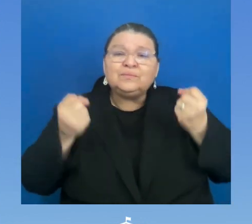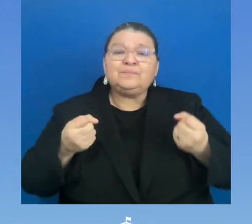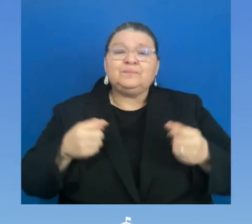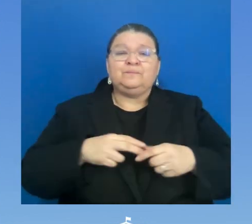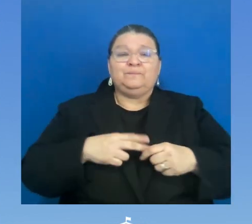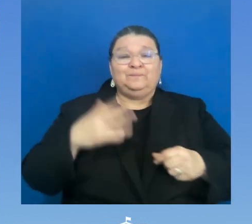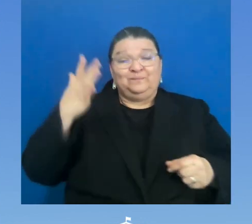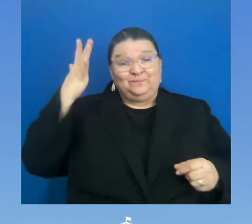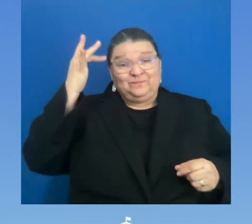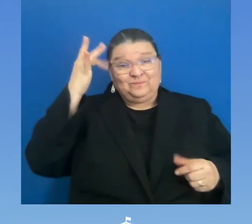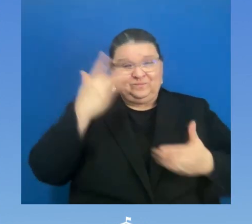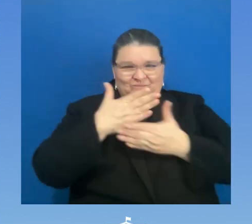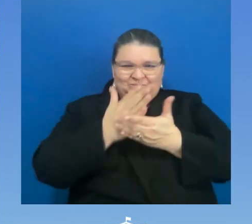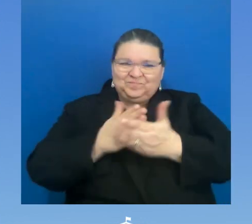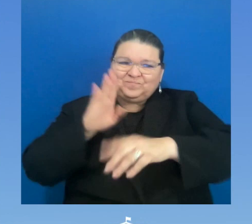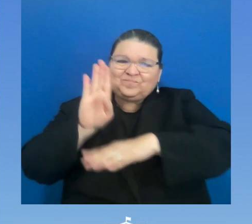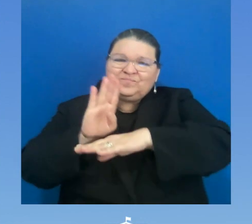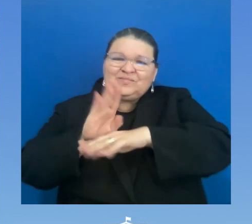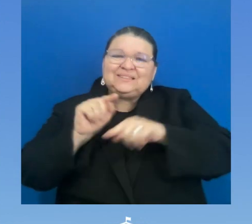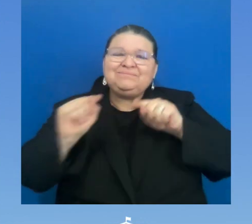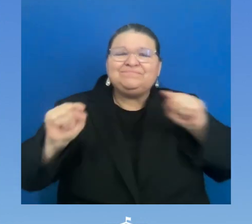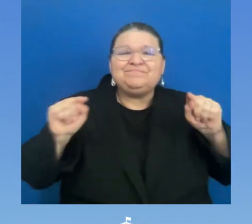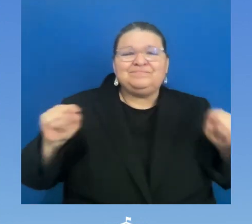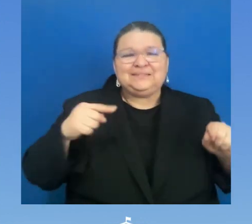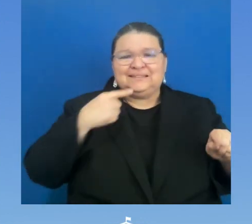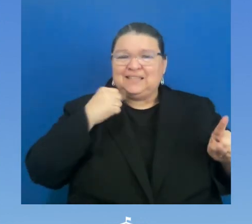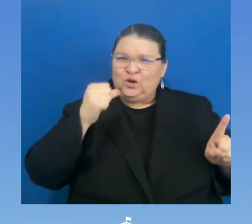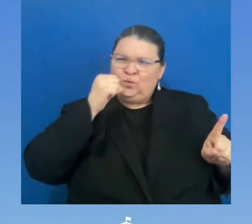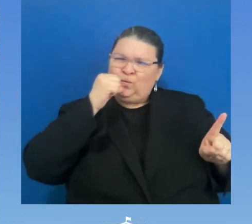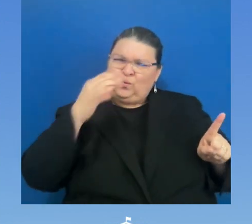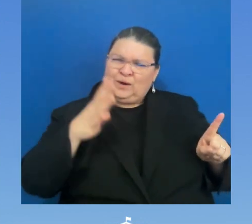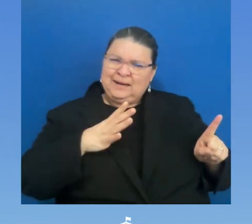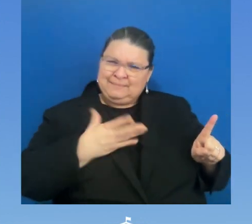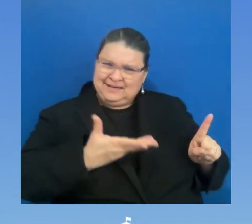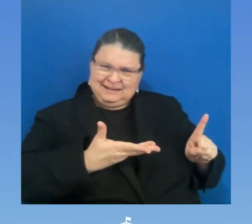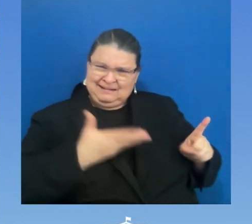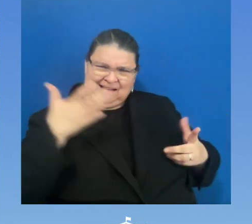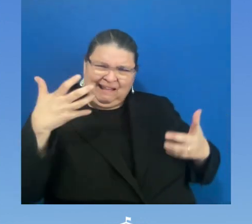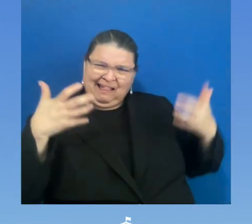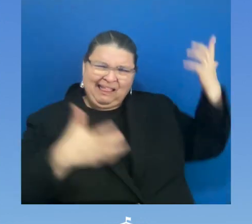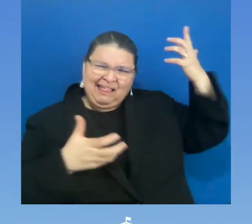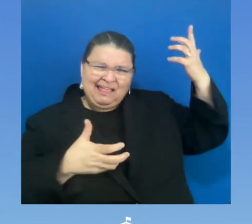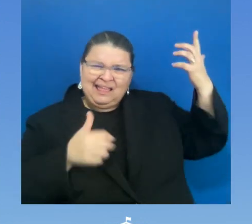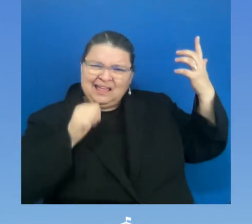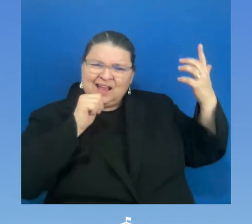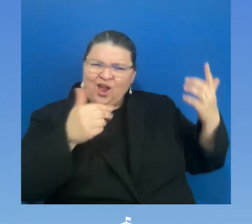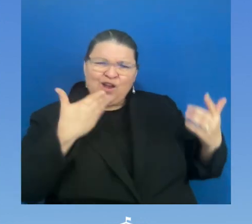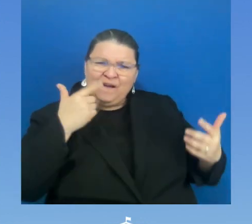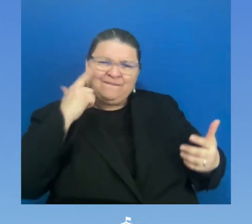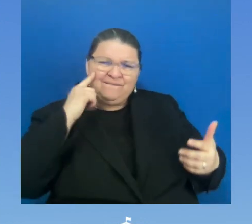And as study after study has shown, women are expected to shoulder an unequal share